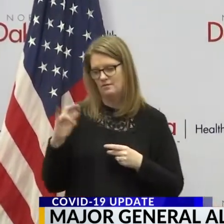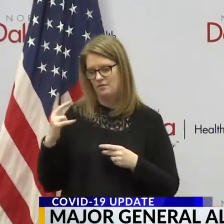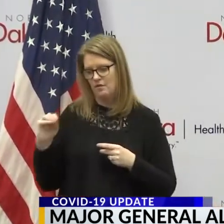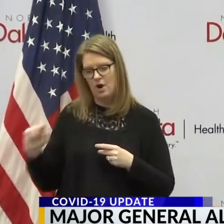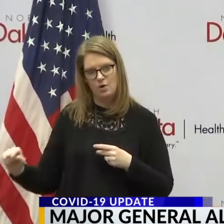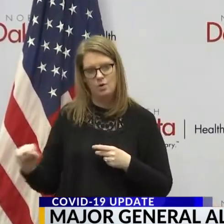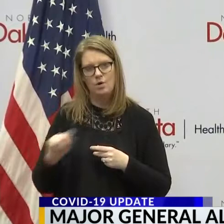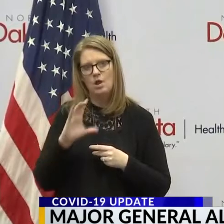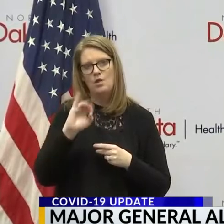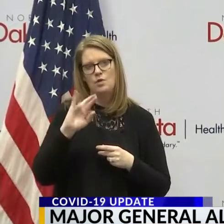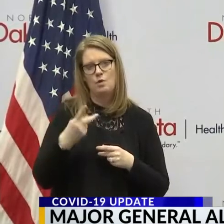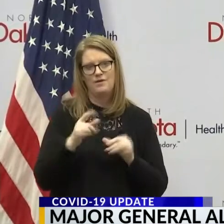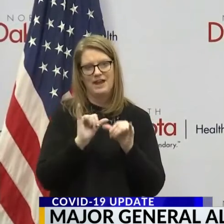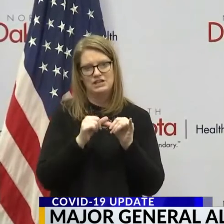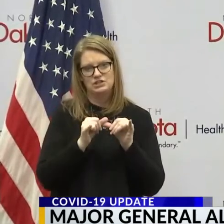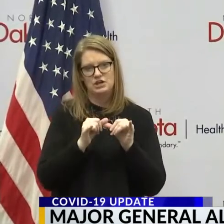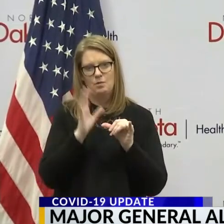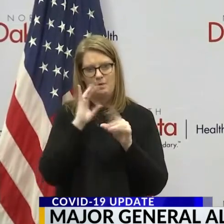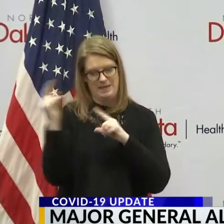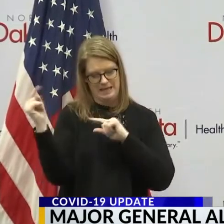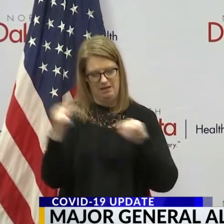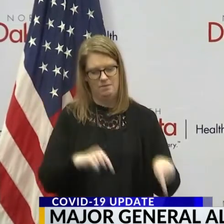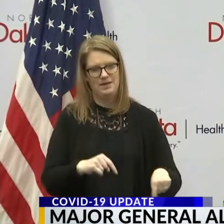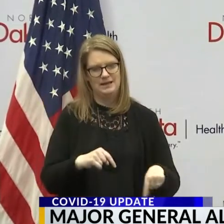3 TO BUILD A FACILITY OR STAND